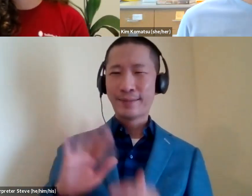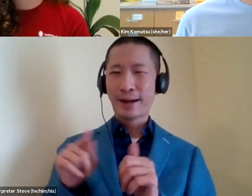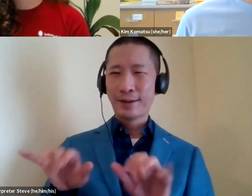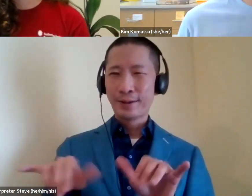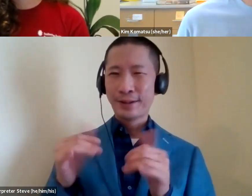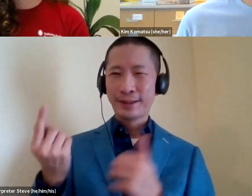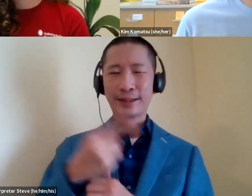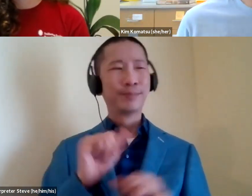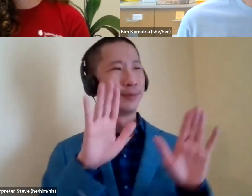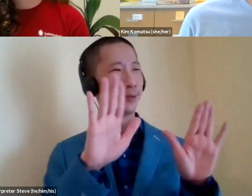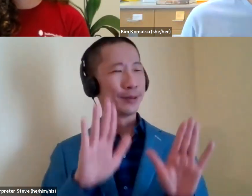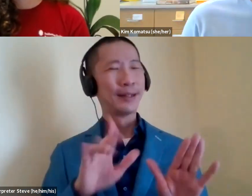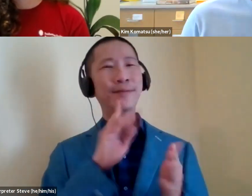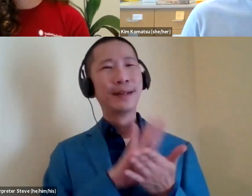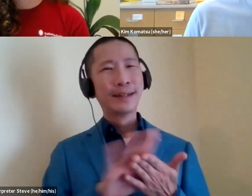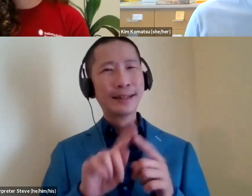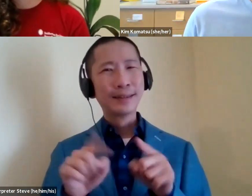Kim Komatsu (she/her): Great it's very nice to be here thanks for the invitation.